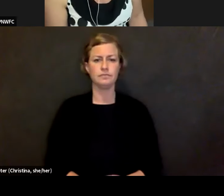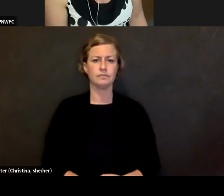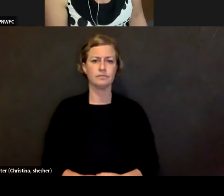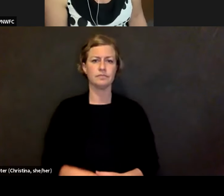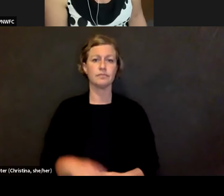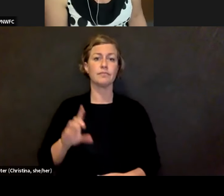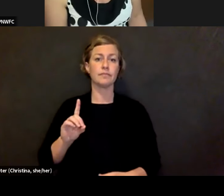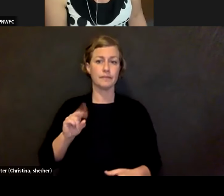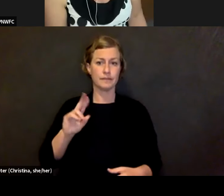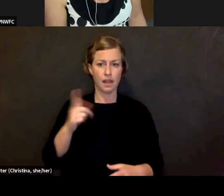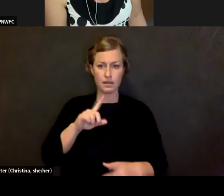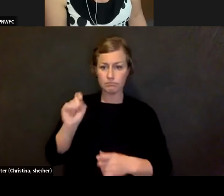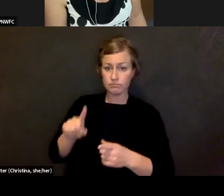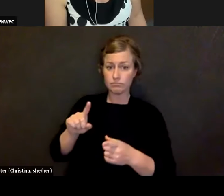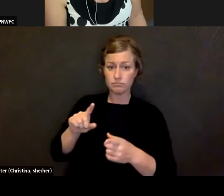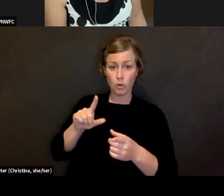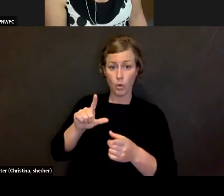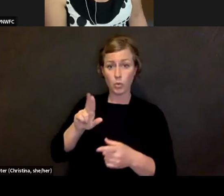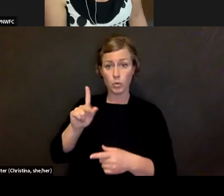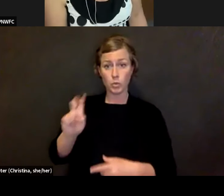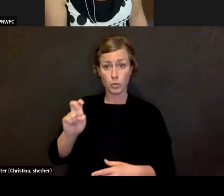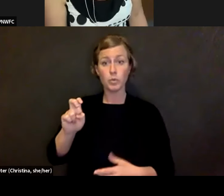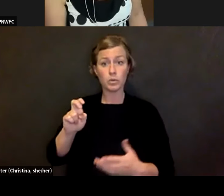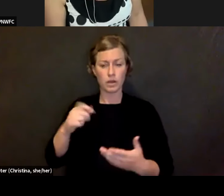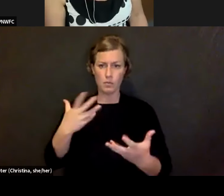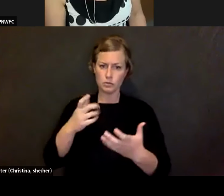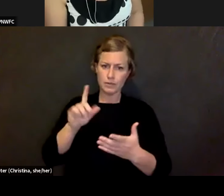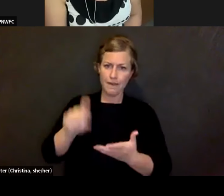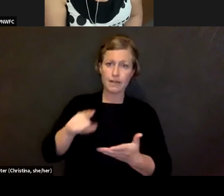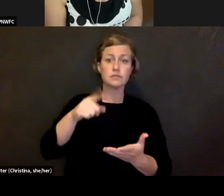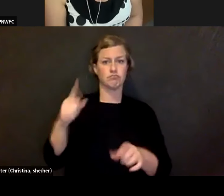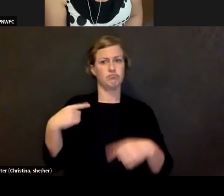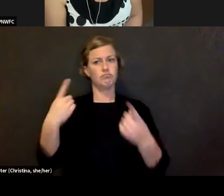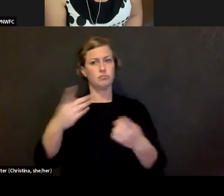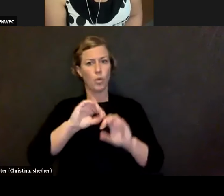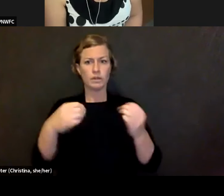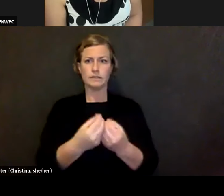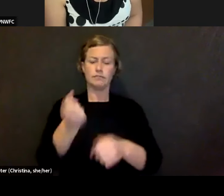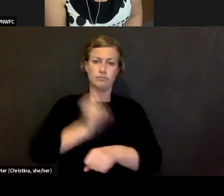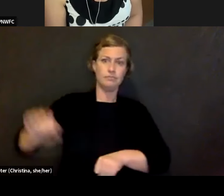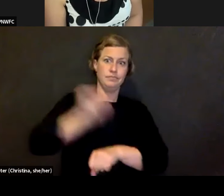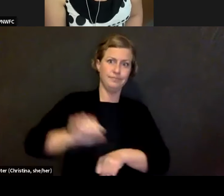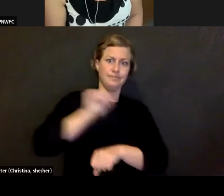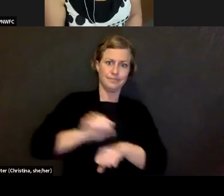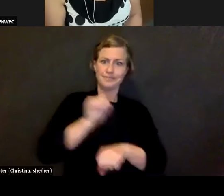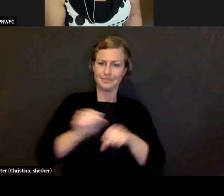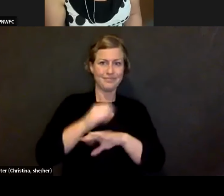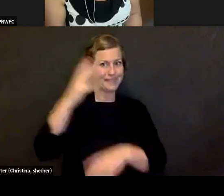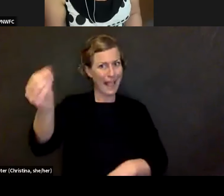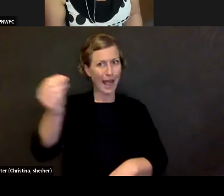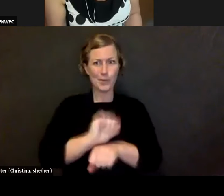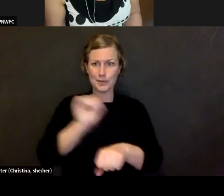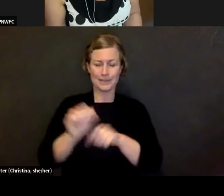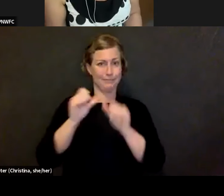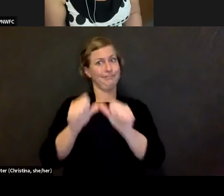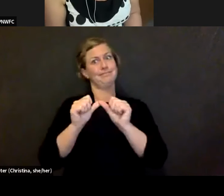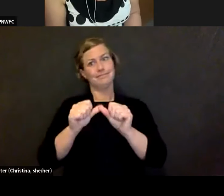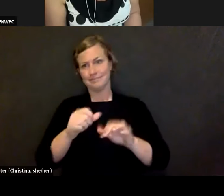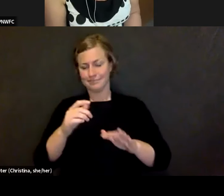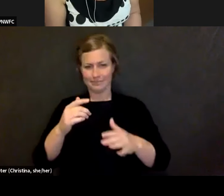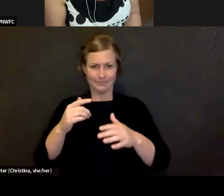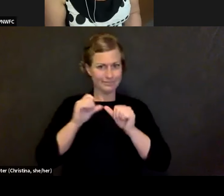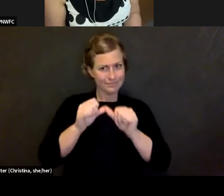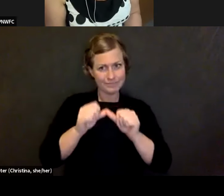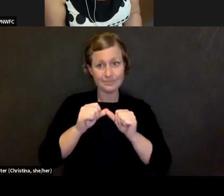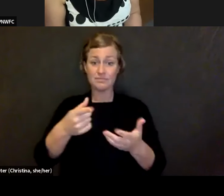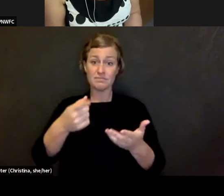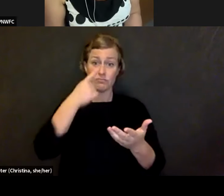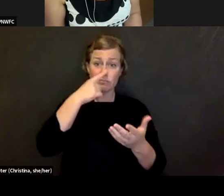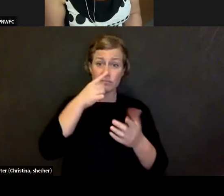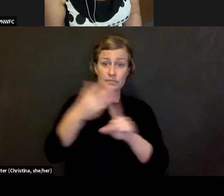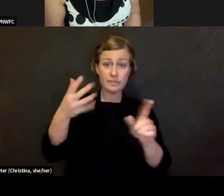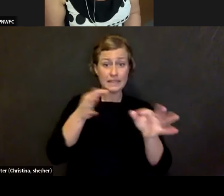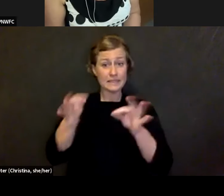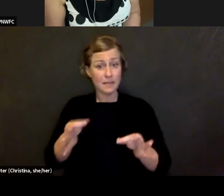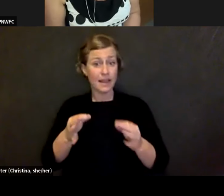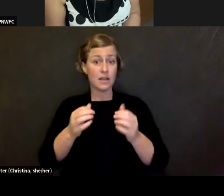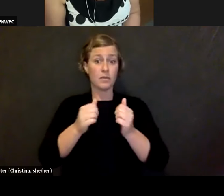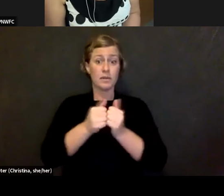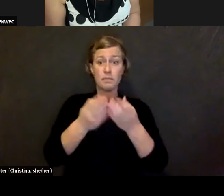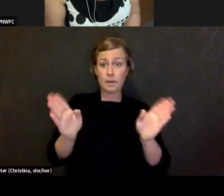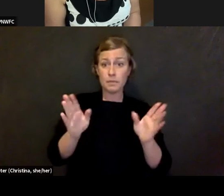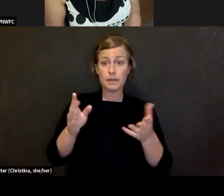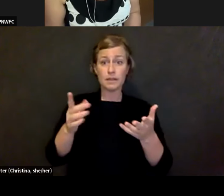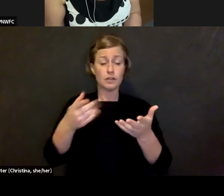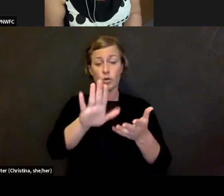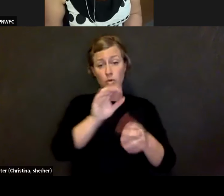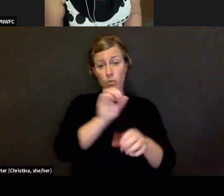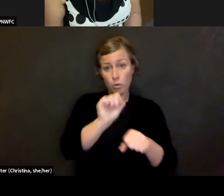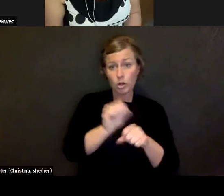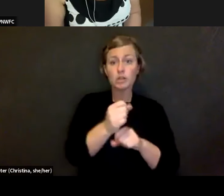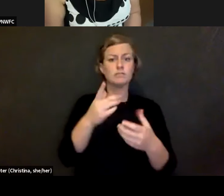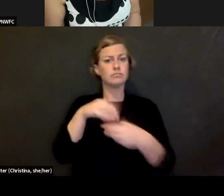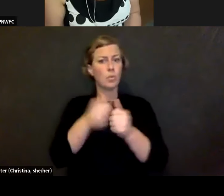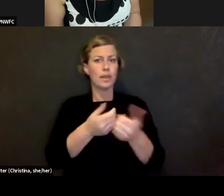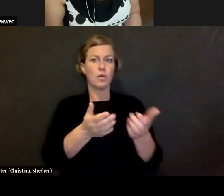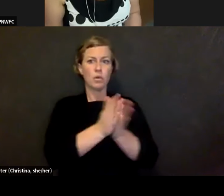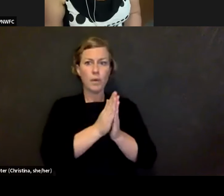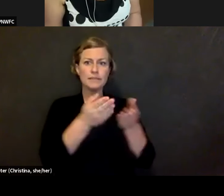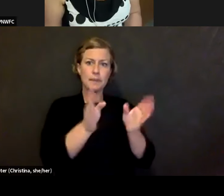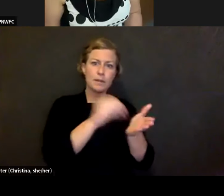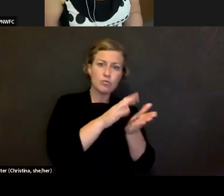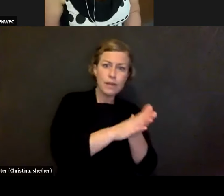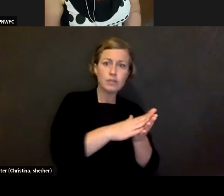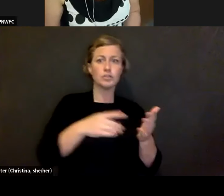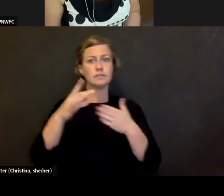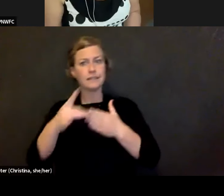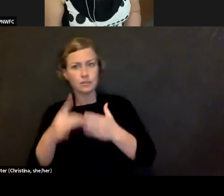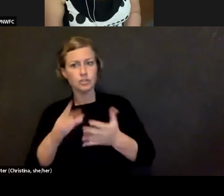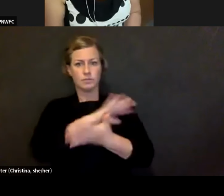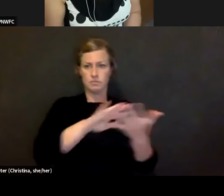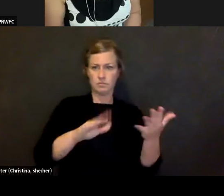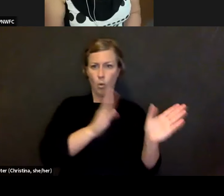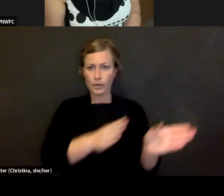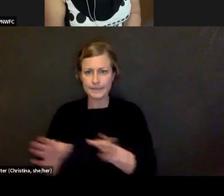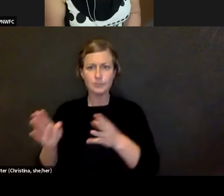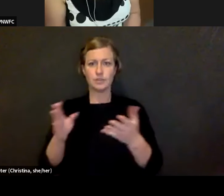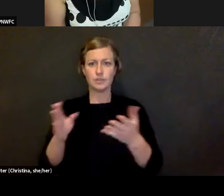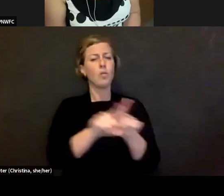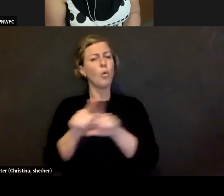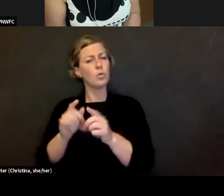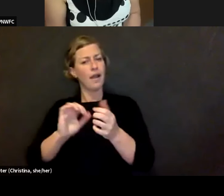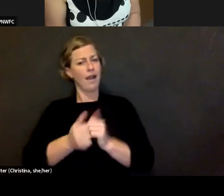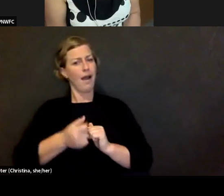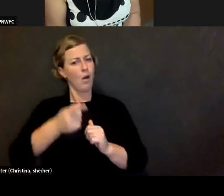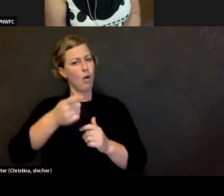we